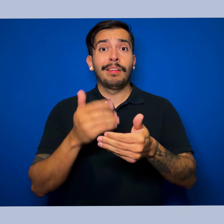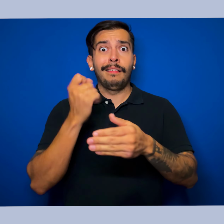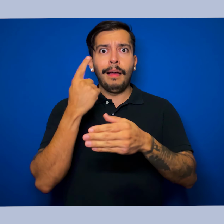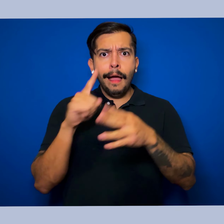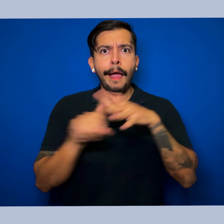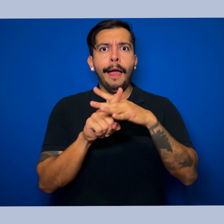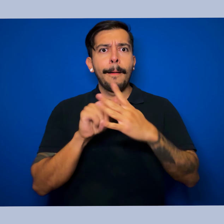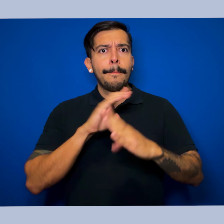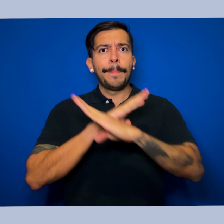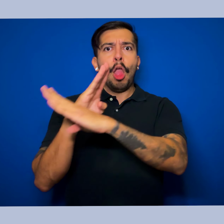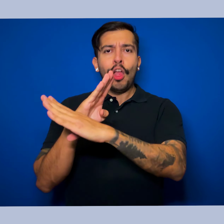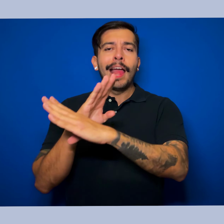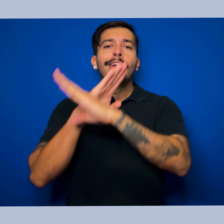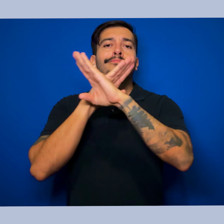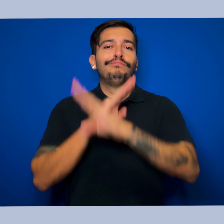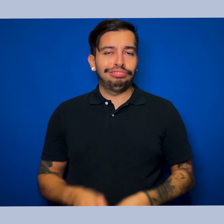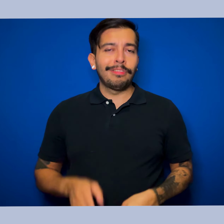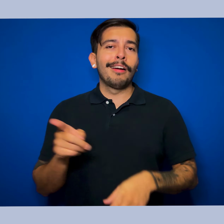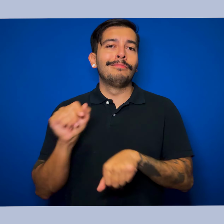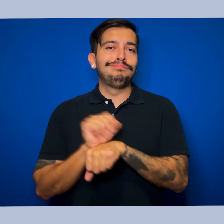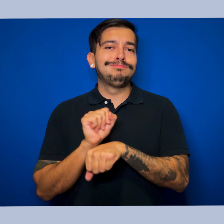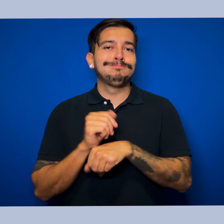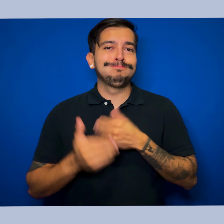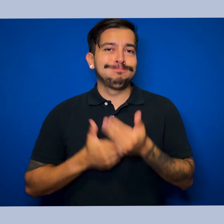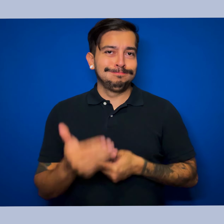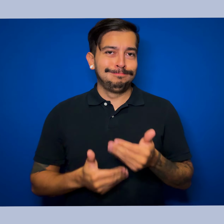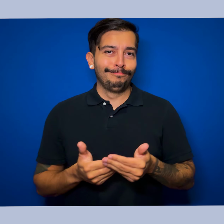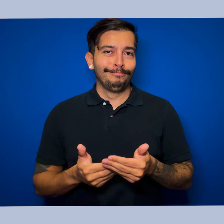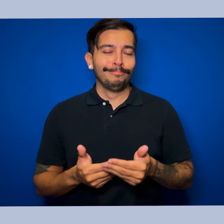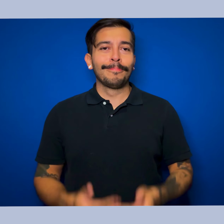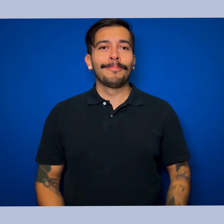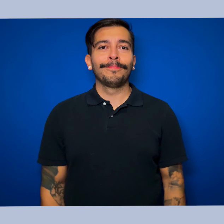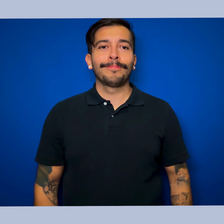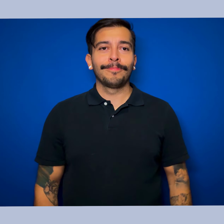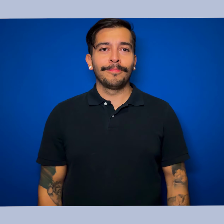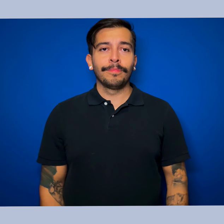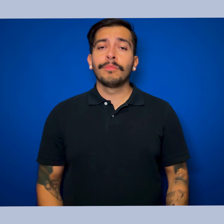that removes a disability related obstacle in employment.